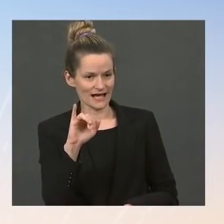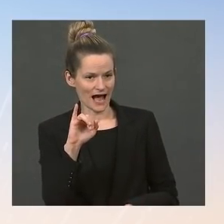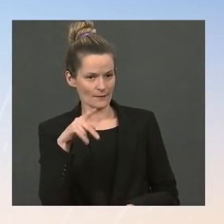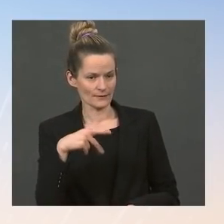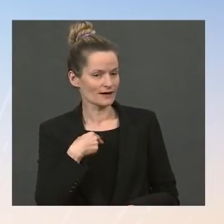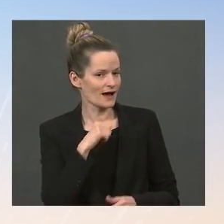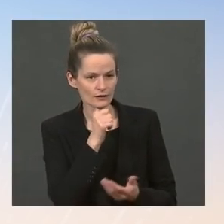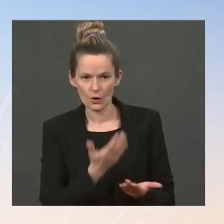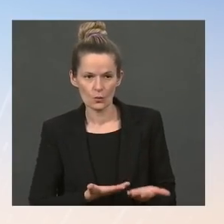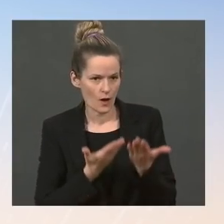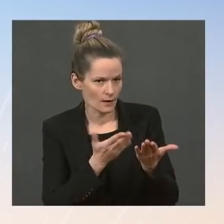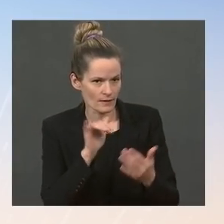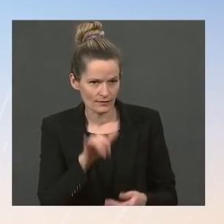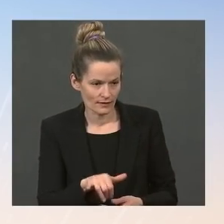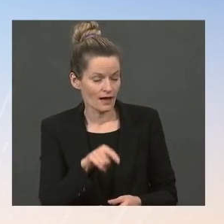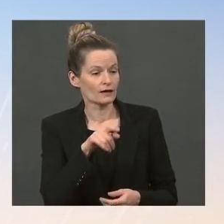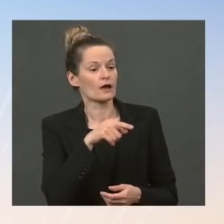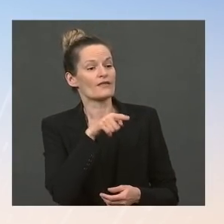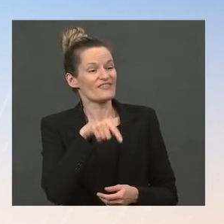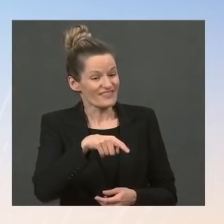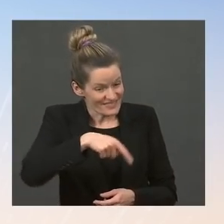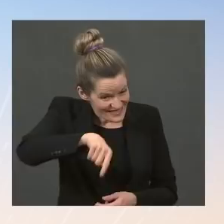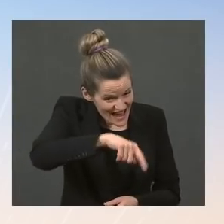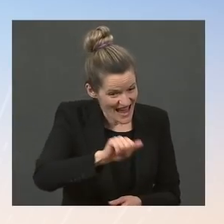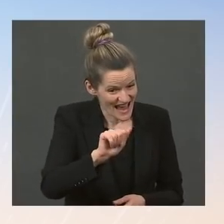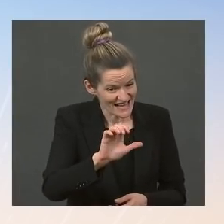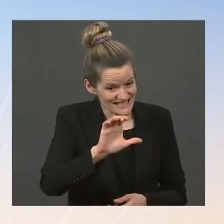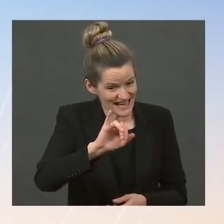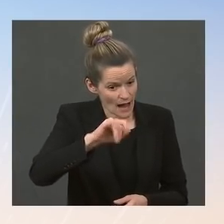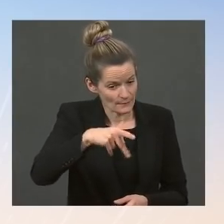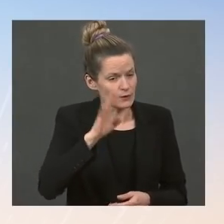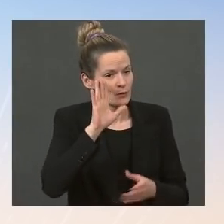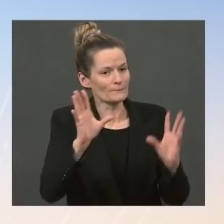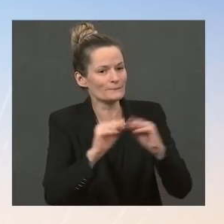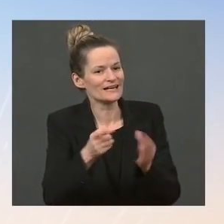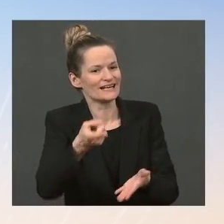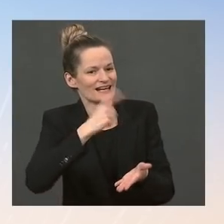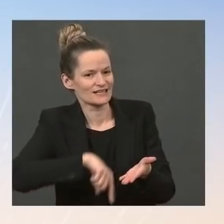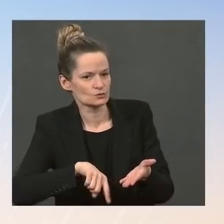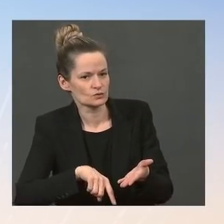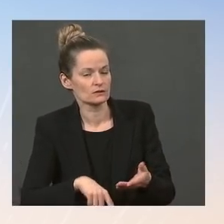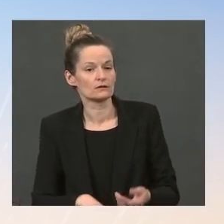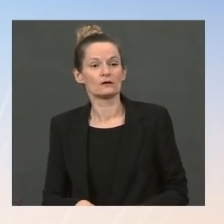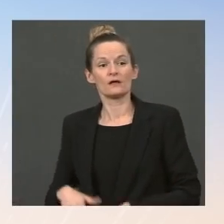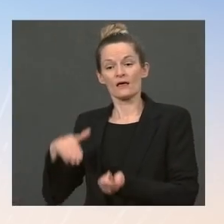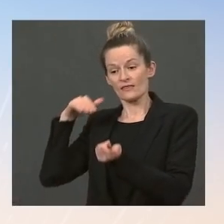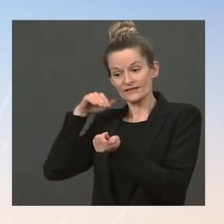The Press: So if they do -- Ms. Psaki: What our what our health and medical experts have said -- and they've been very consistent on this --